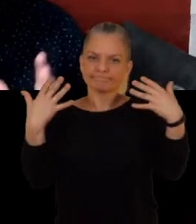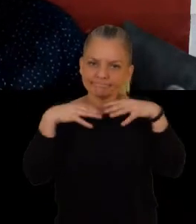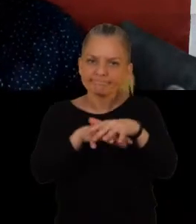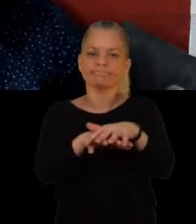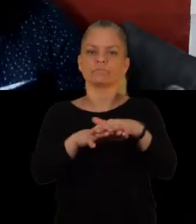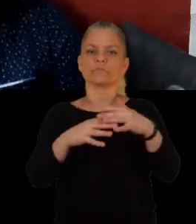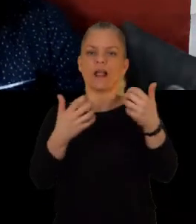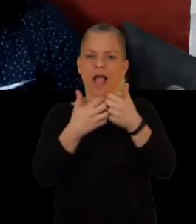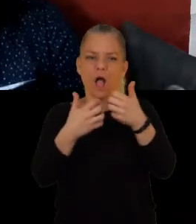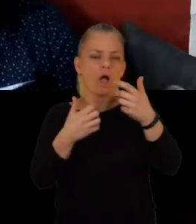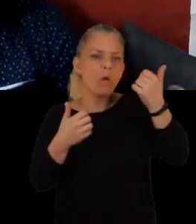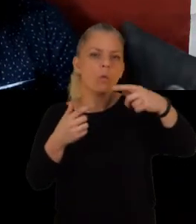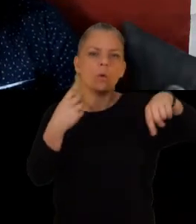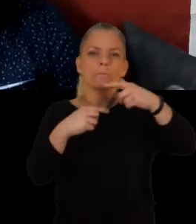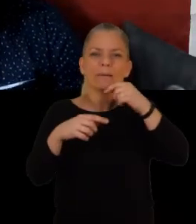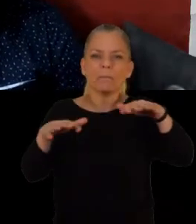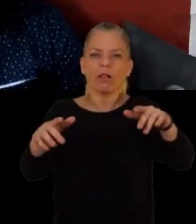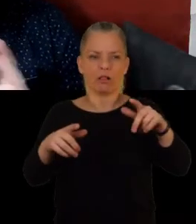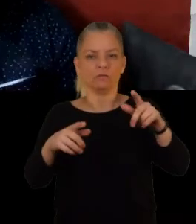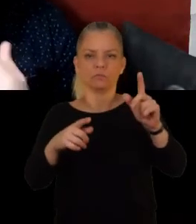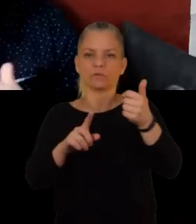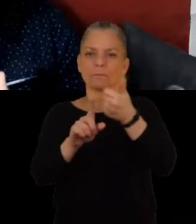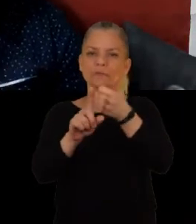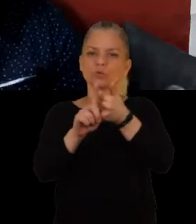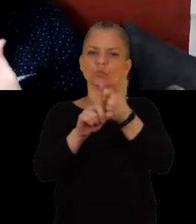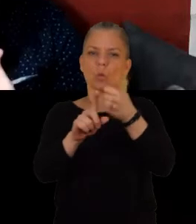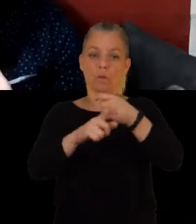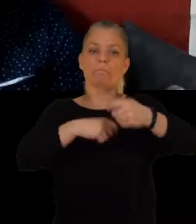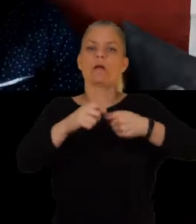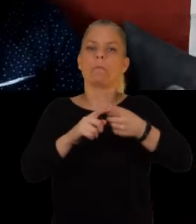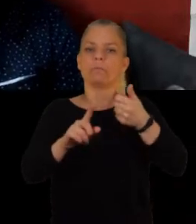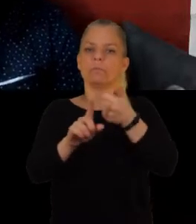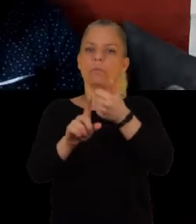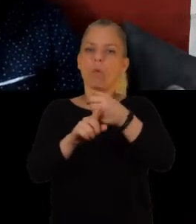want to kind of integrate that into how people how people get mentorship as a peer supporter